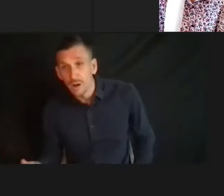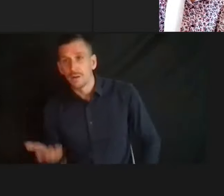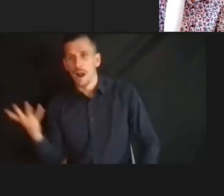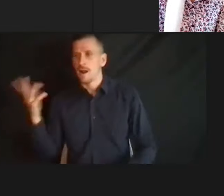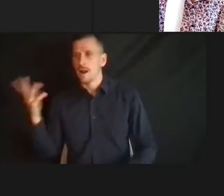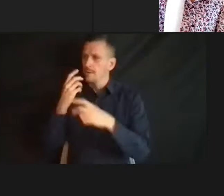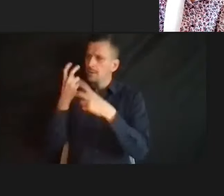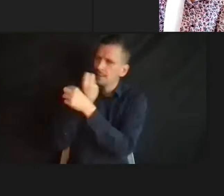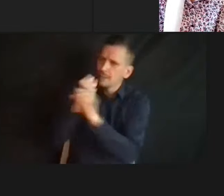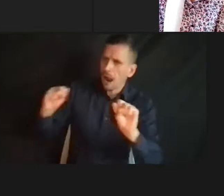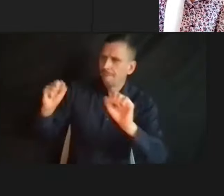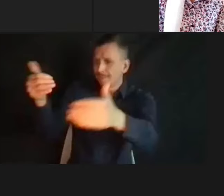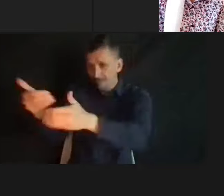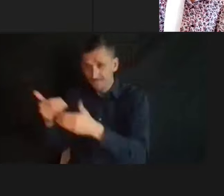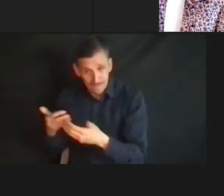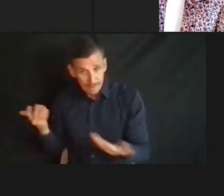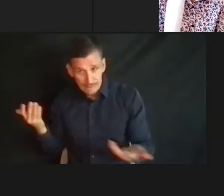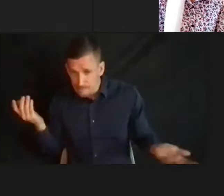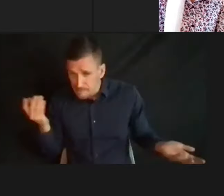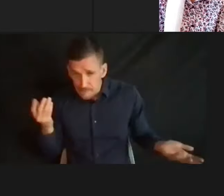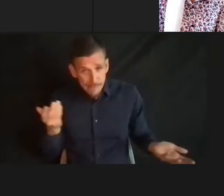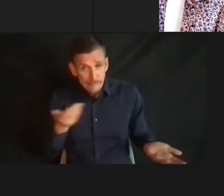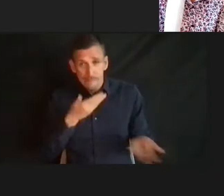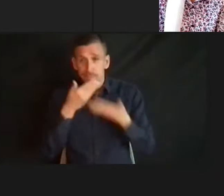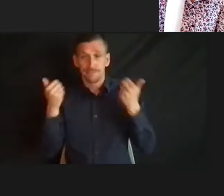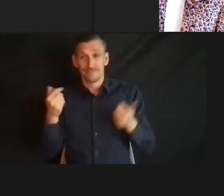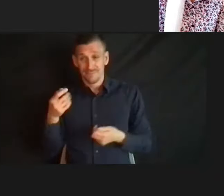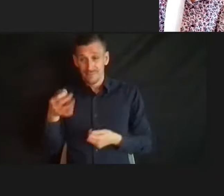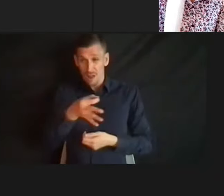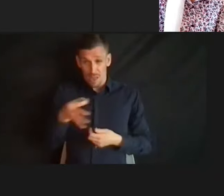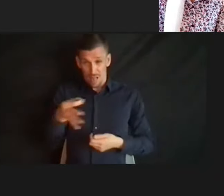where some of the island states in the Caribbean are 20 thousand people, the Ministry of Health